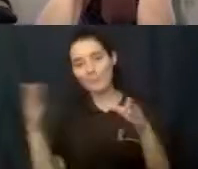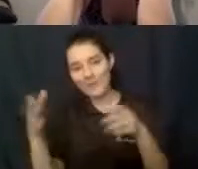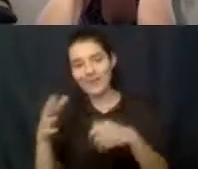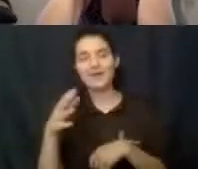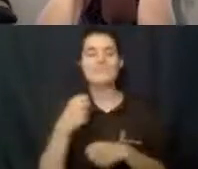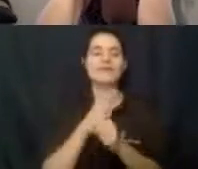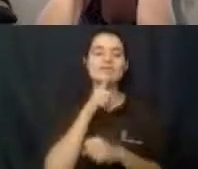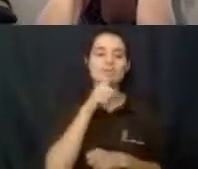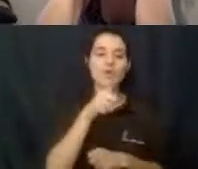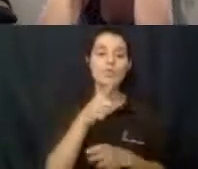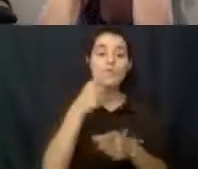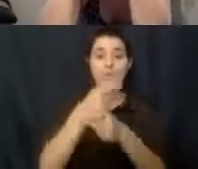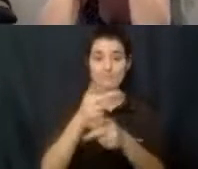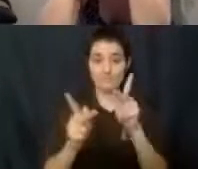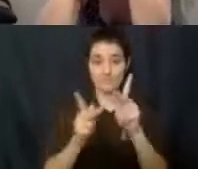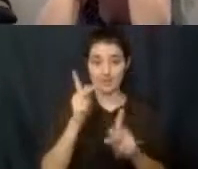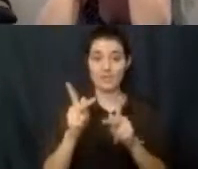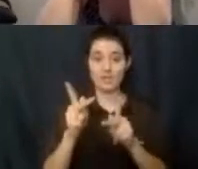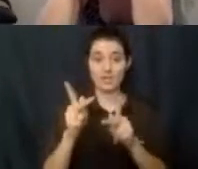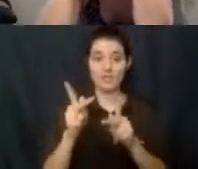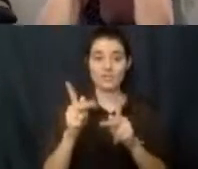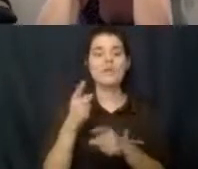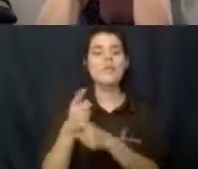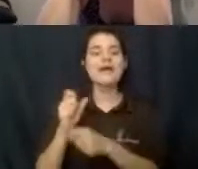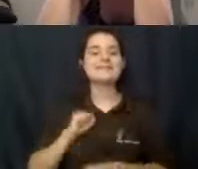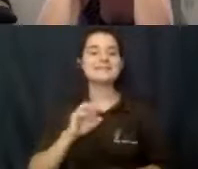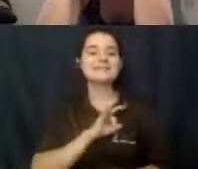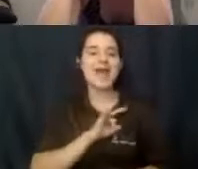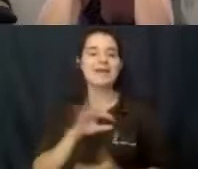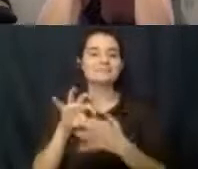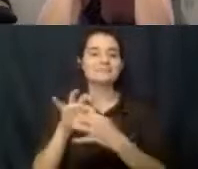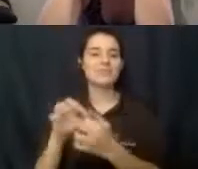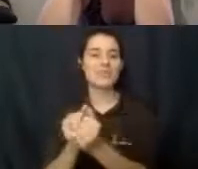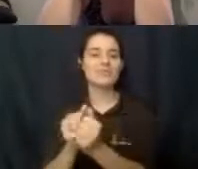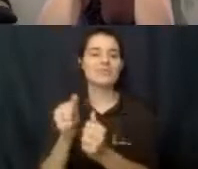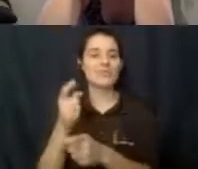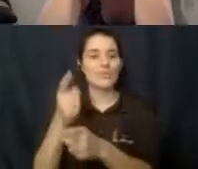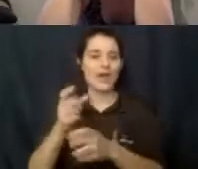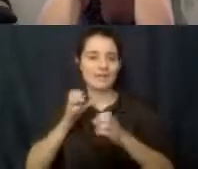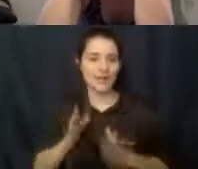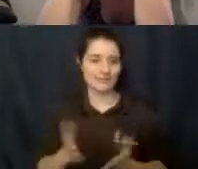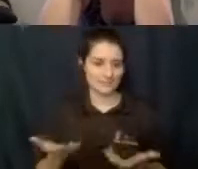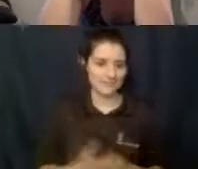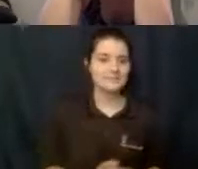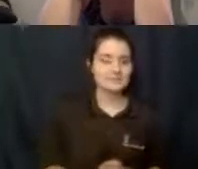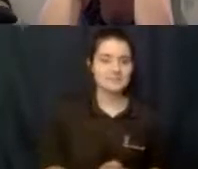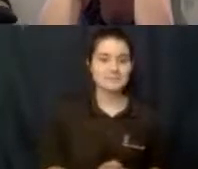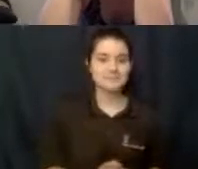making sure that the clients meet the right staff for services.